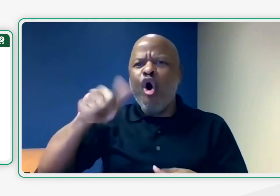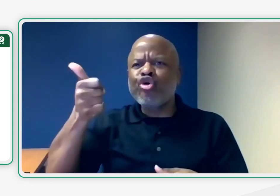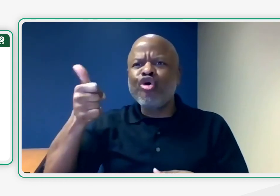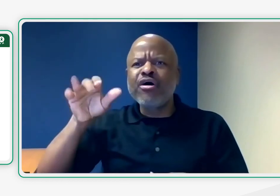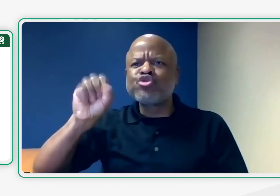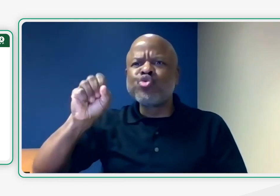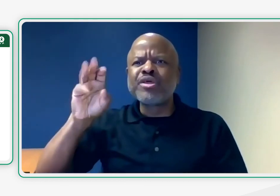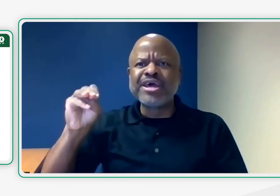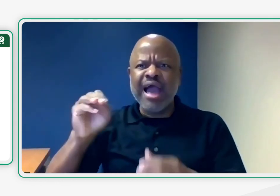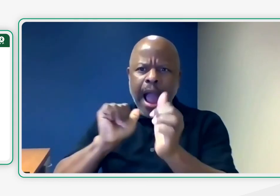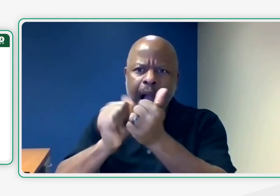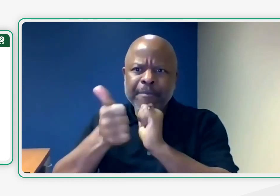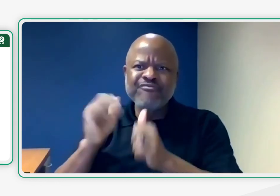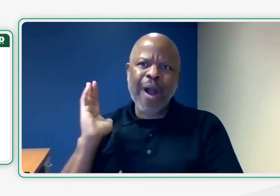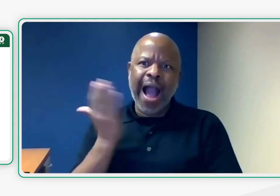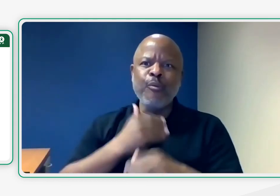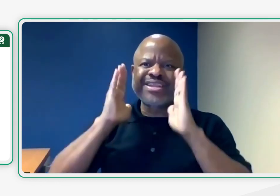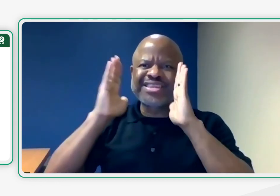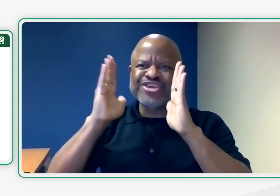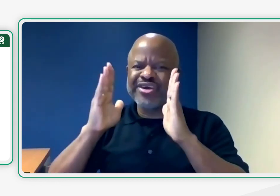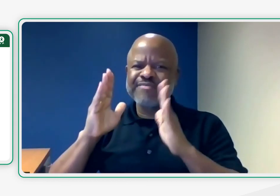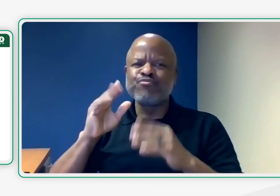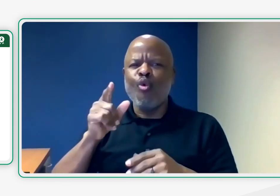And it was on Facebook. It was on Instagram. It was on all the